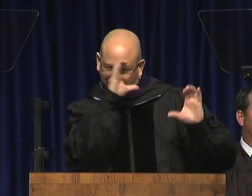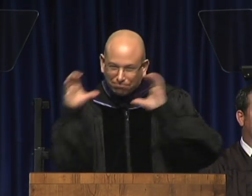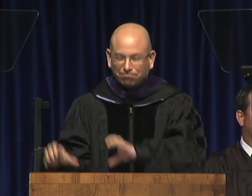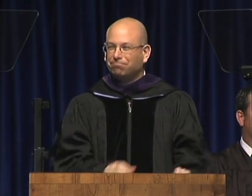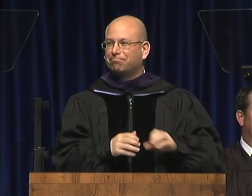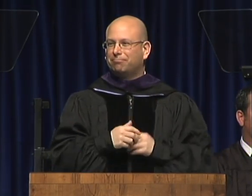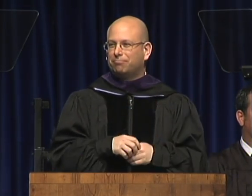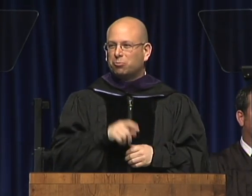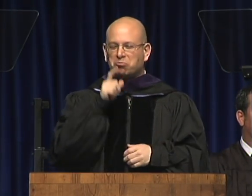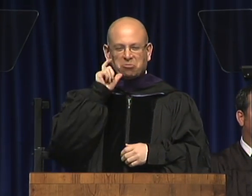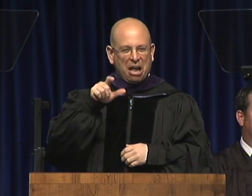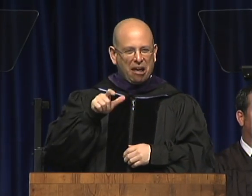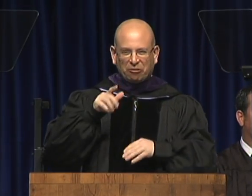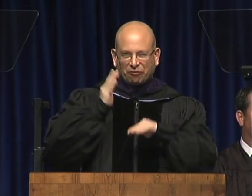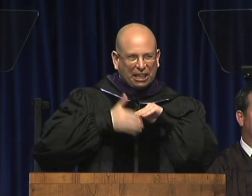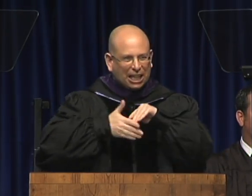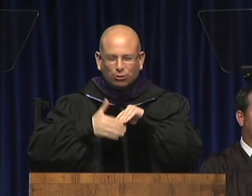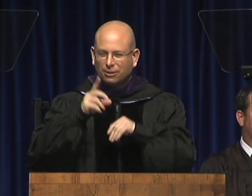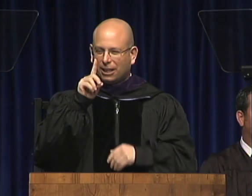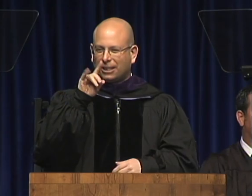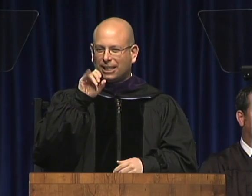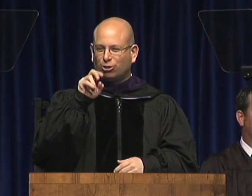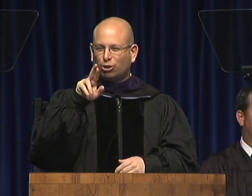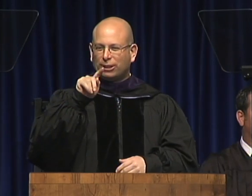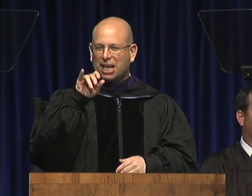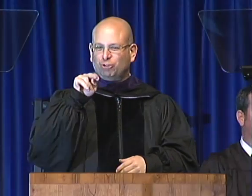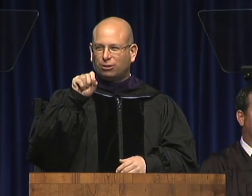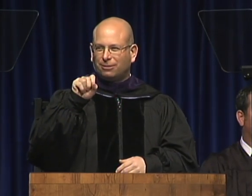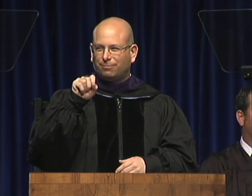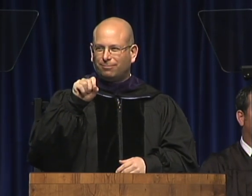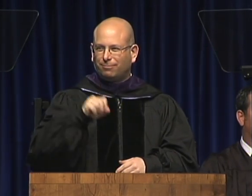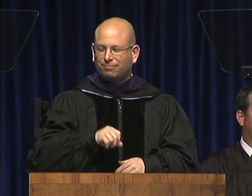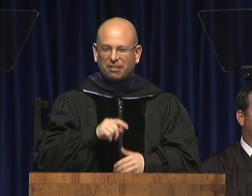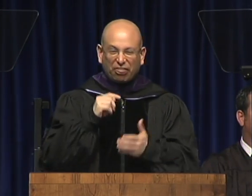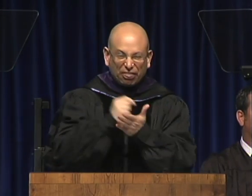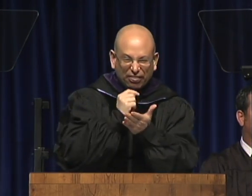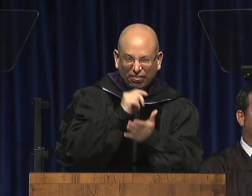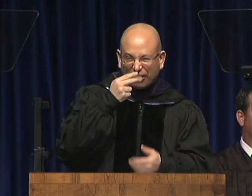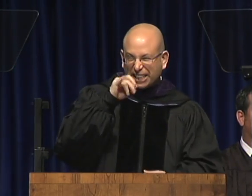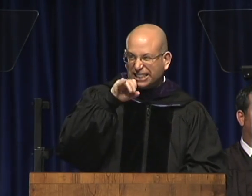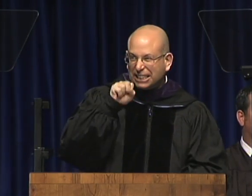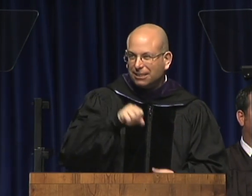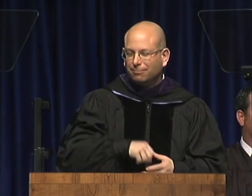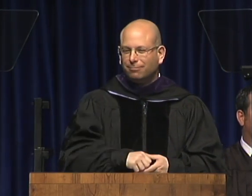You can also stop all-nighters. You no longer need to finish dissertations,